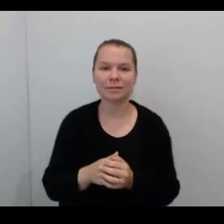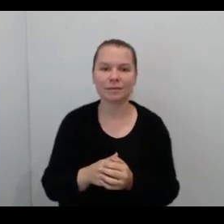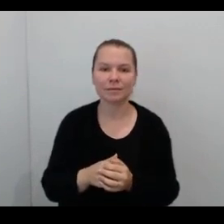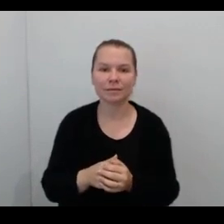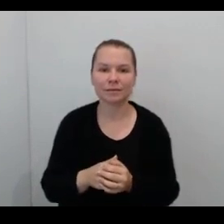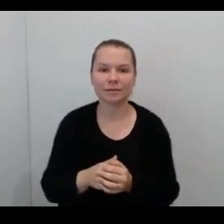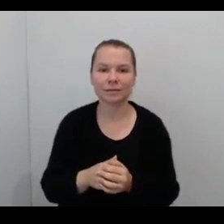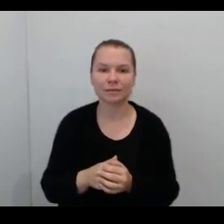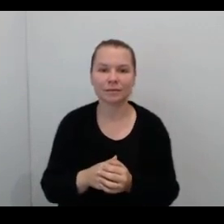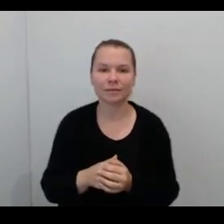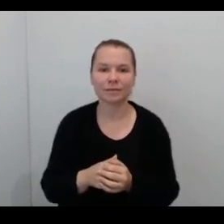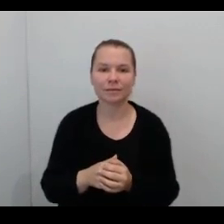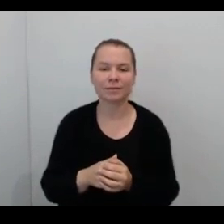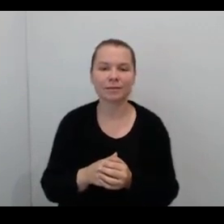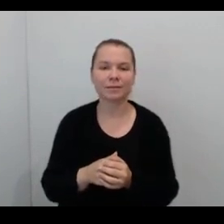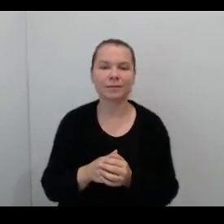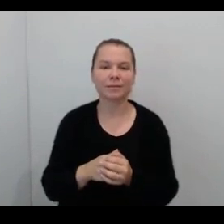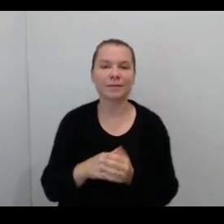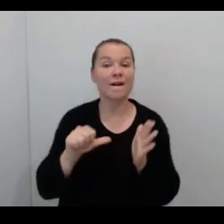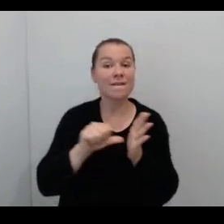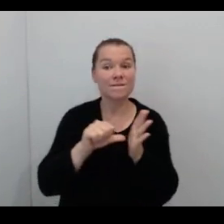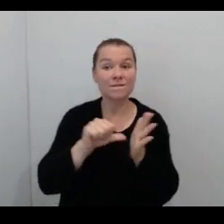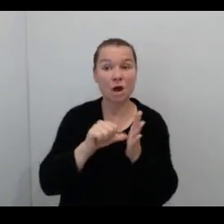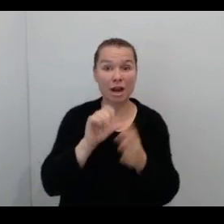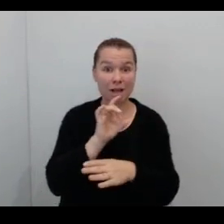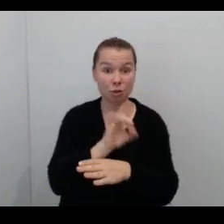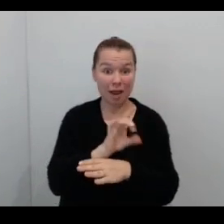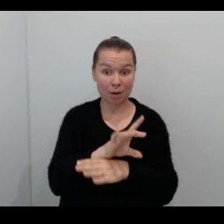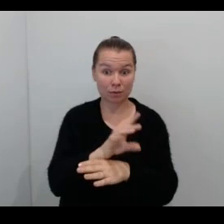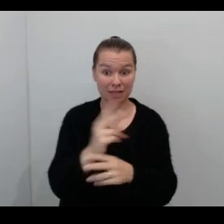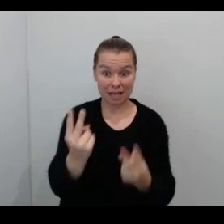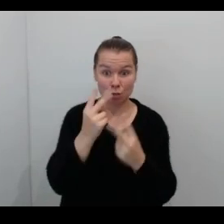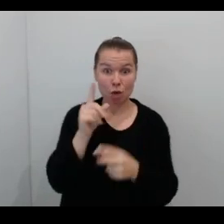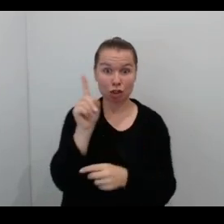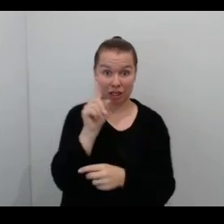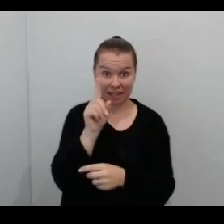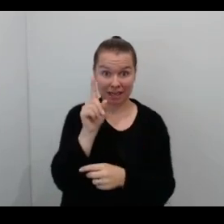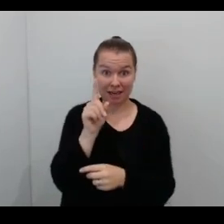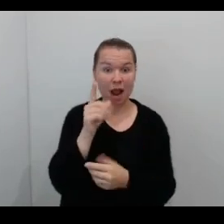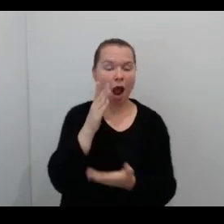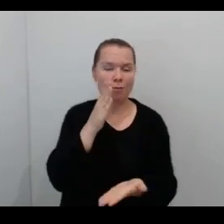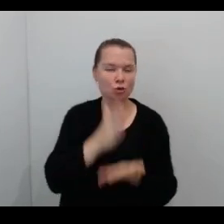The financial counsellors on screen or with us I'm sure will know this one quite readily.